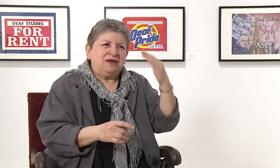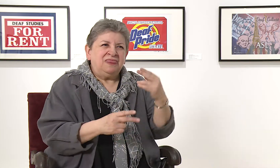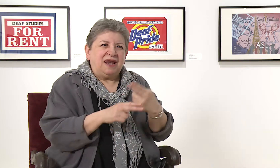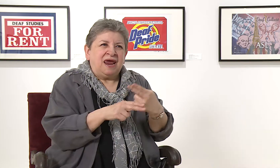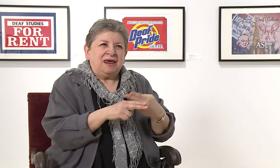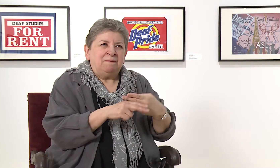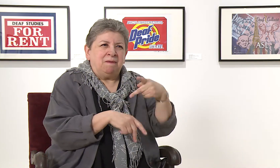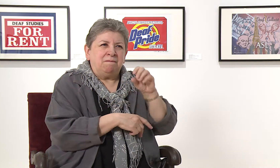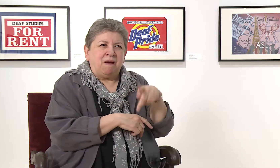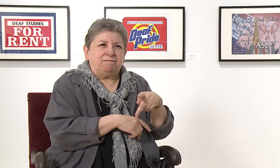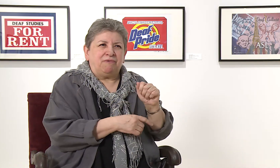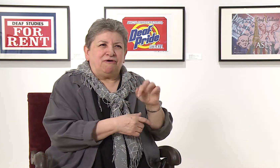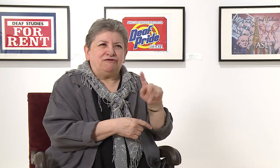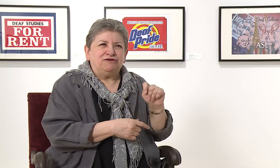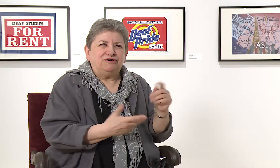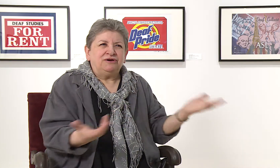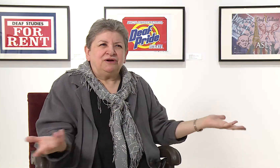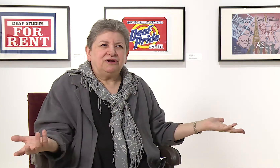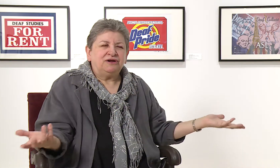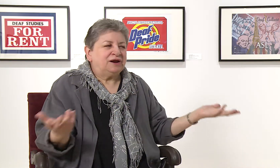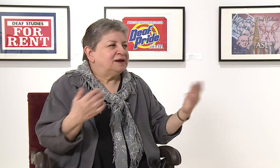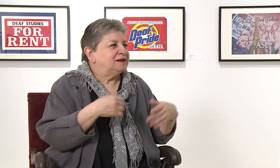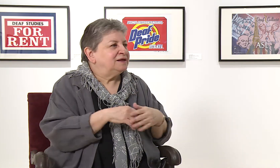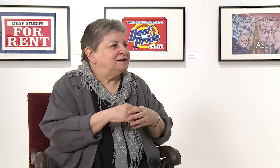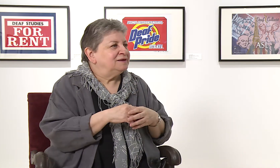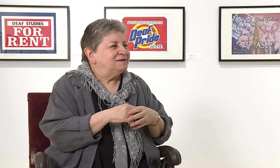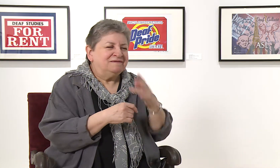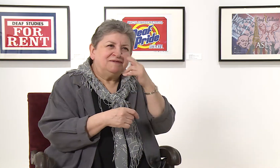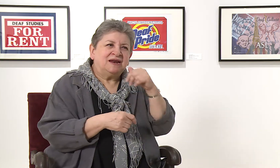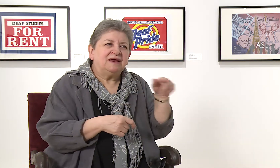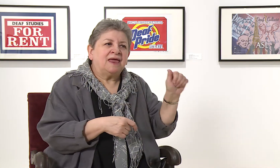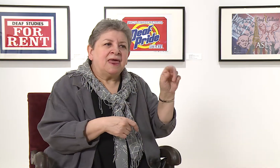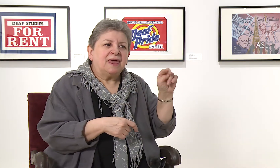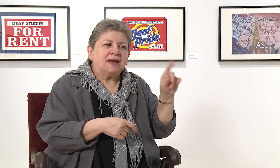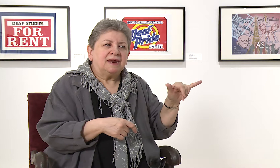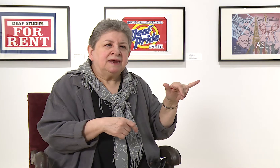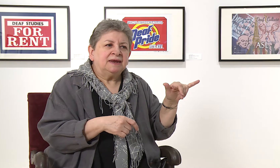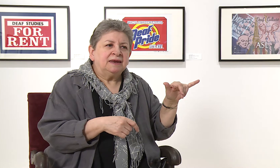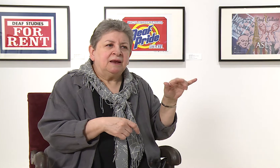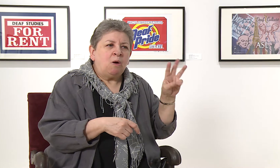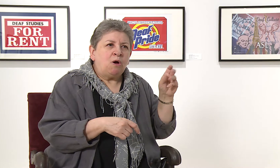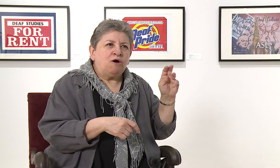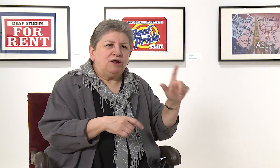I was seeing all sorts of examples of this without knowing that it was Pop Art.